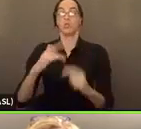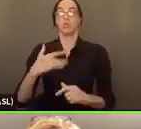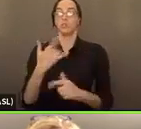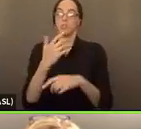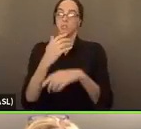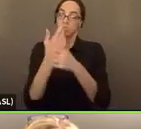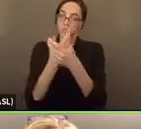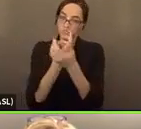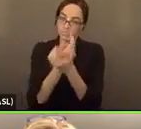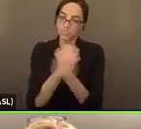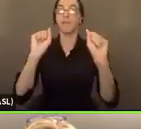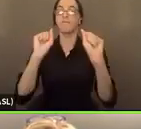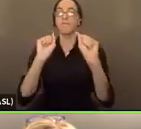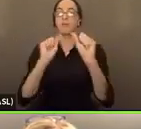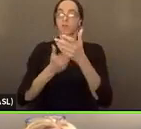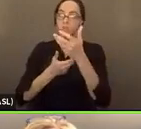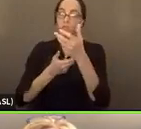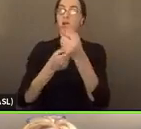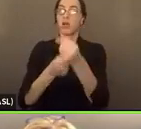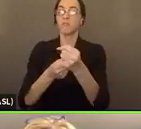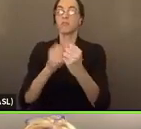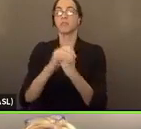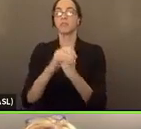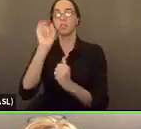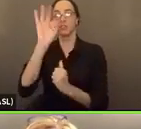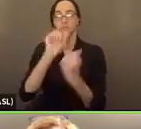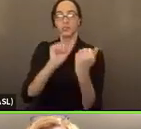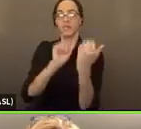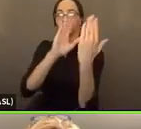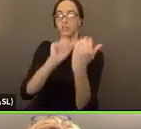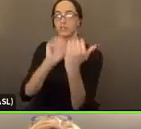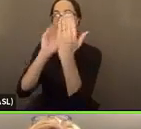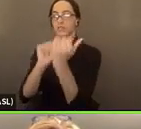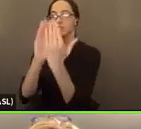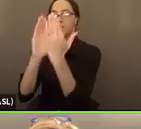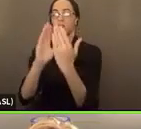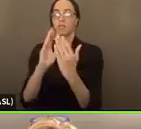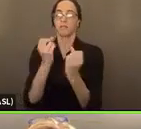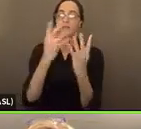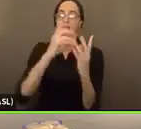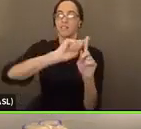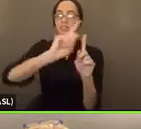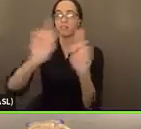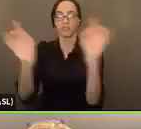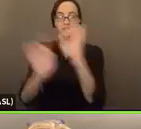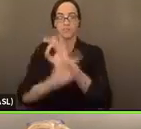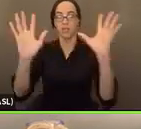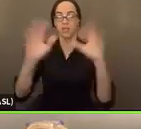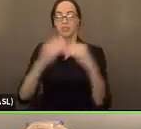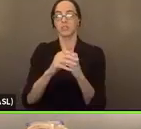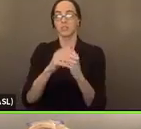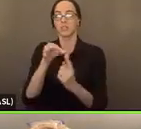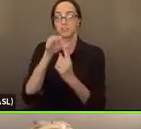we do here in our world today and in sonoma county the information shared tonight is not